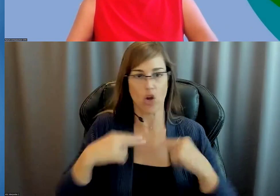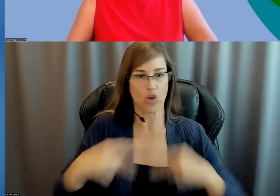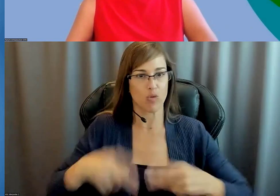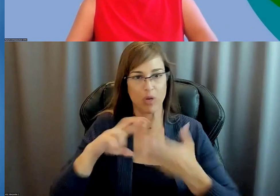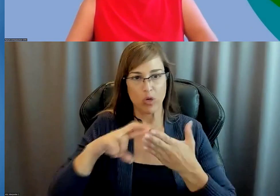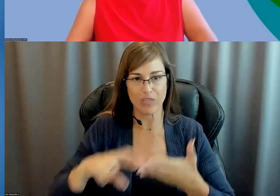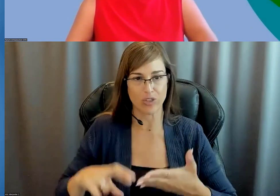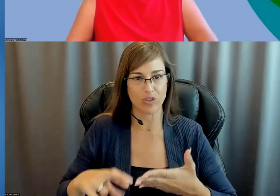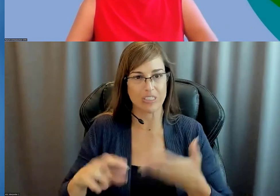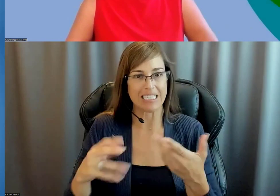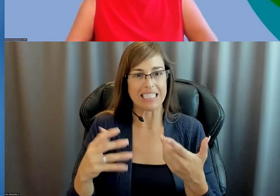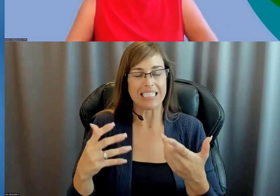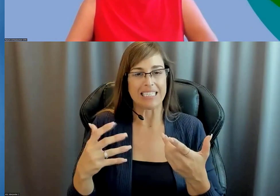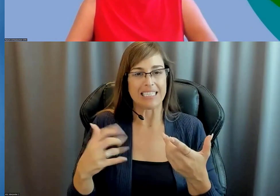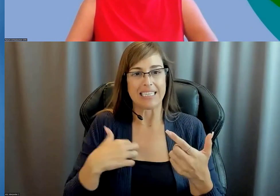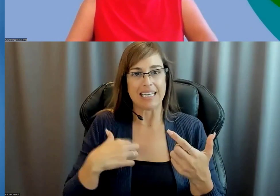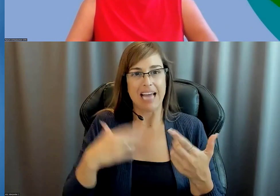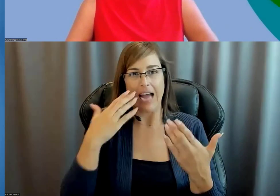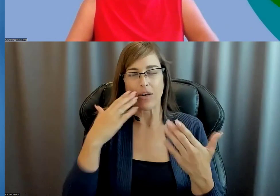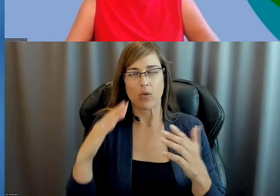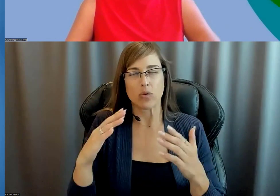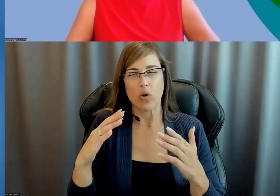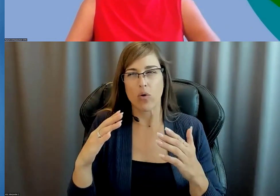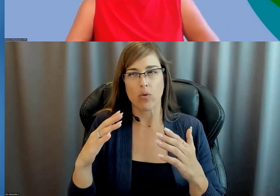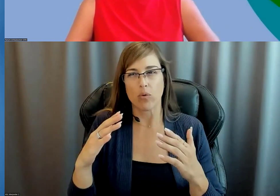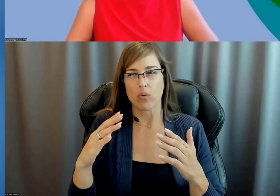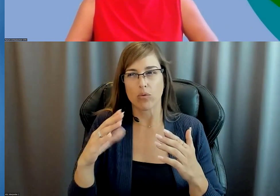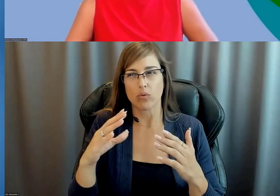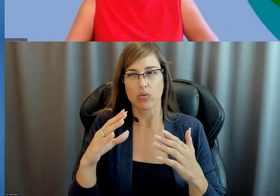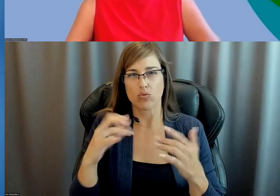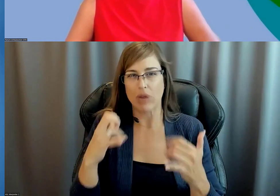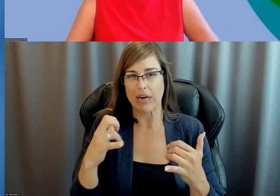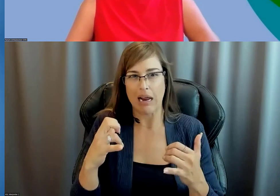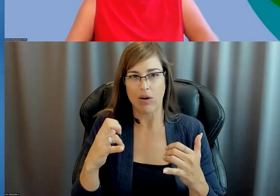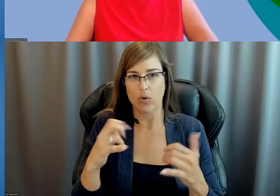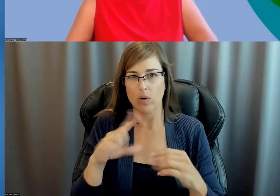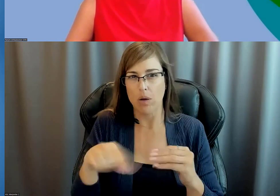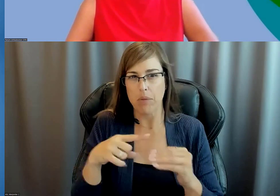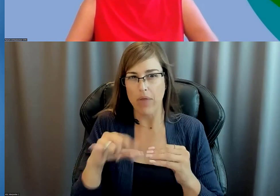I don't know of having that, but .. No.